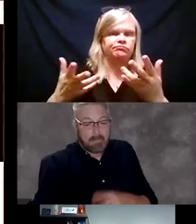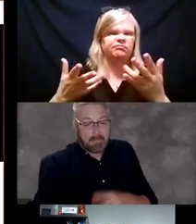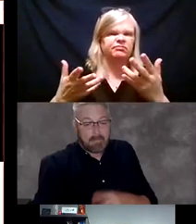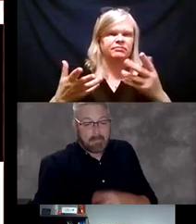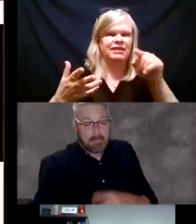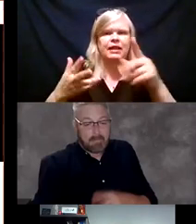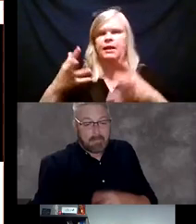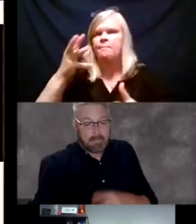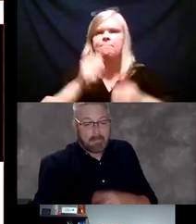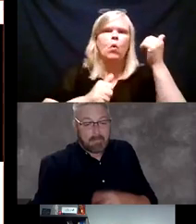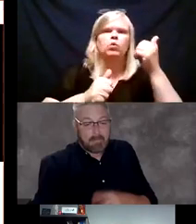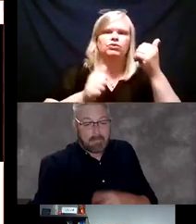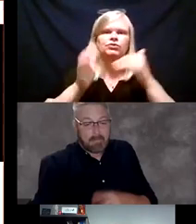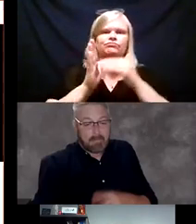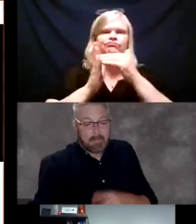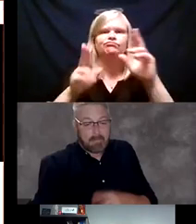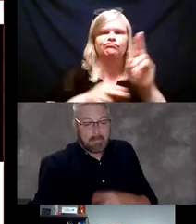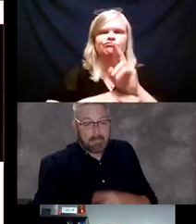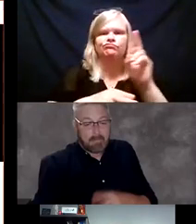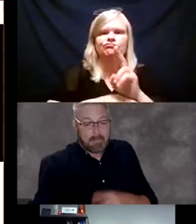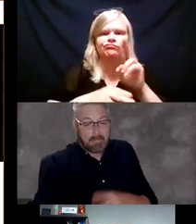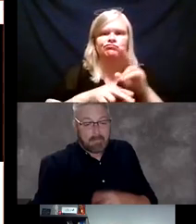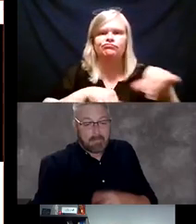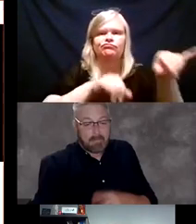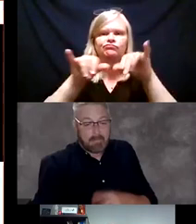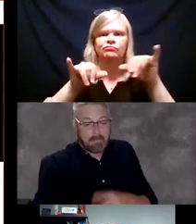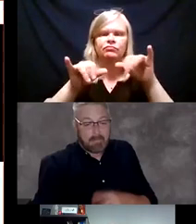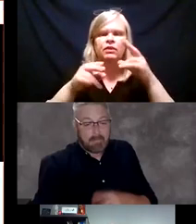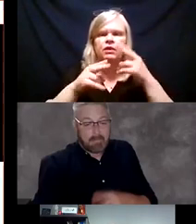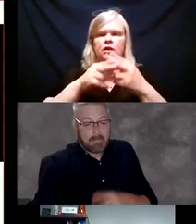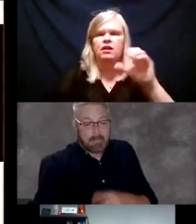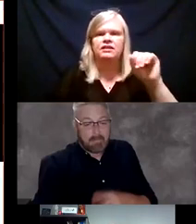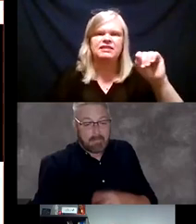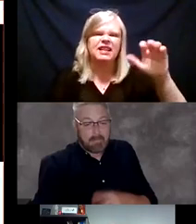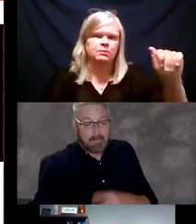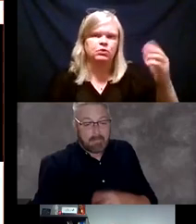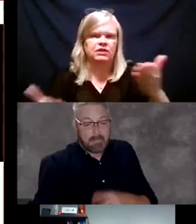THE MOST COMMON FORM OF SEX ABUSE IN IOWA.